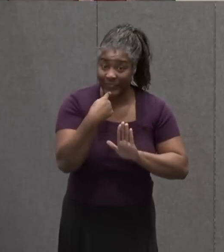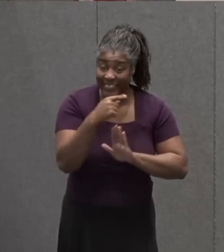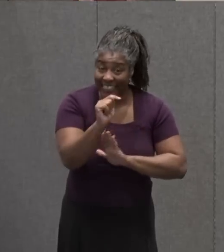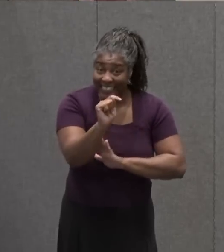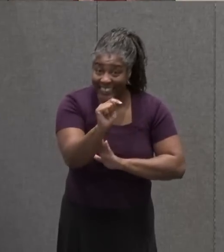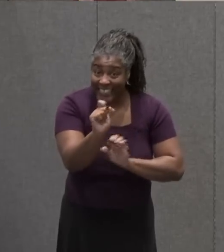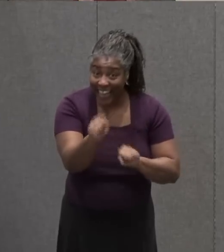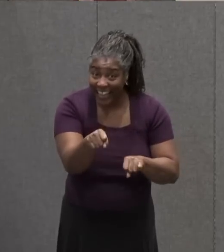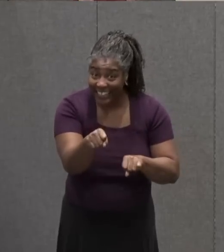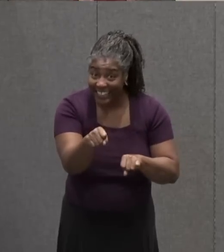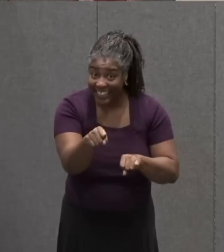Very good.